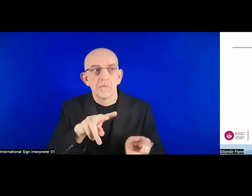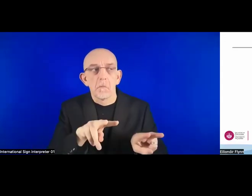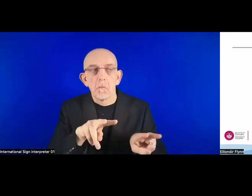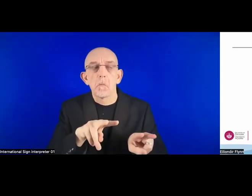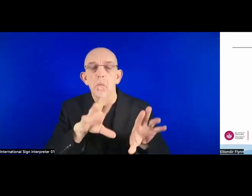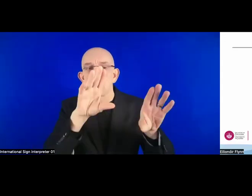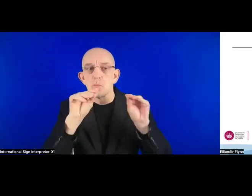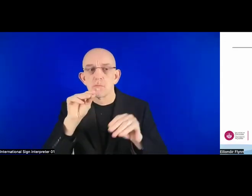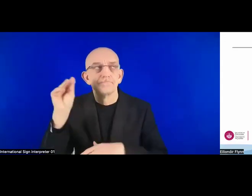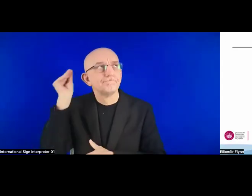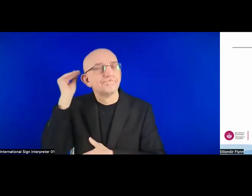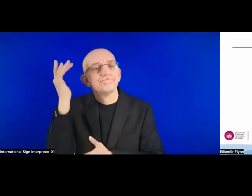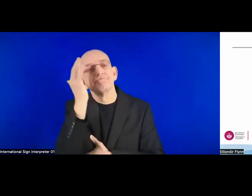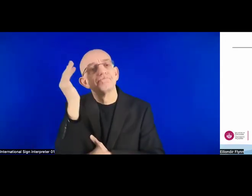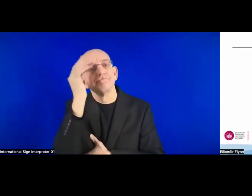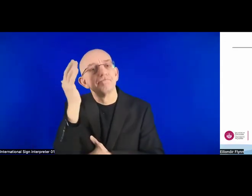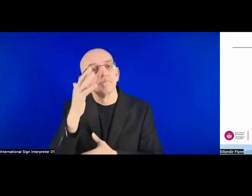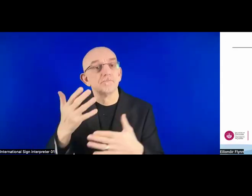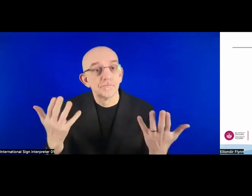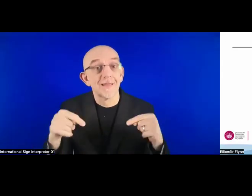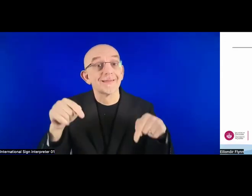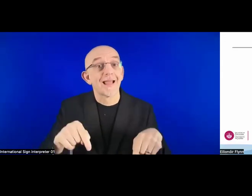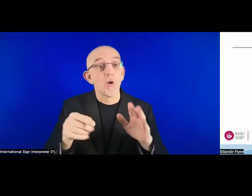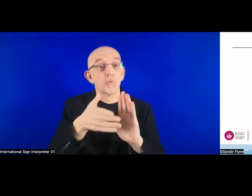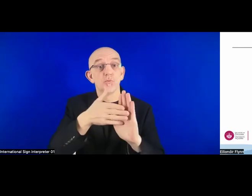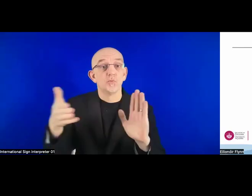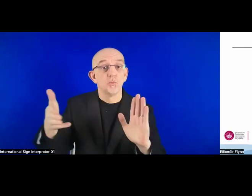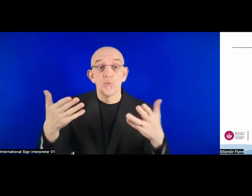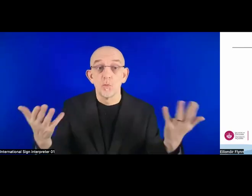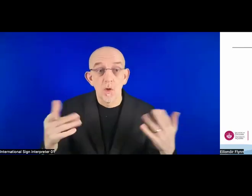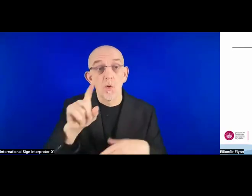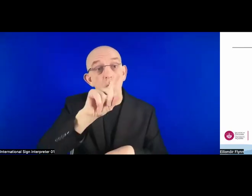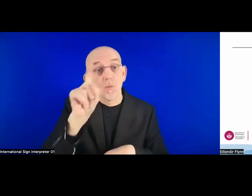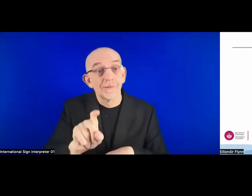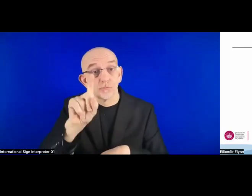reaching the Q&A portion of the webinar and because we are recording this webinar and